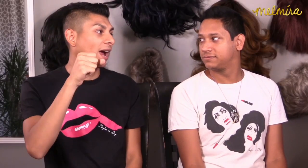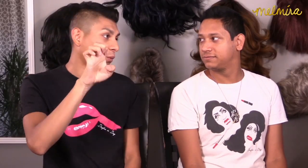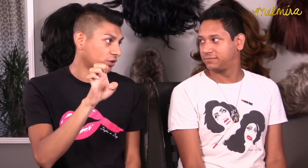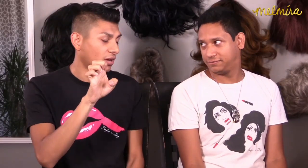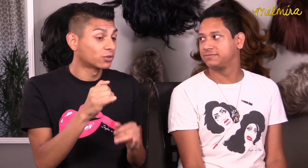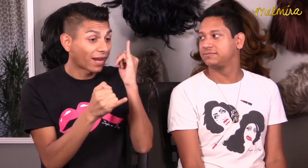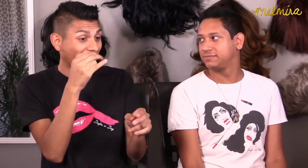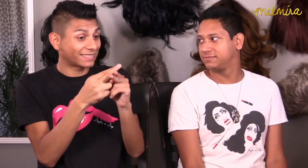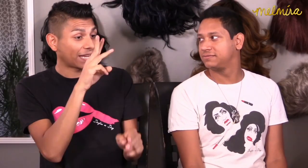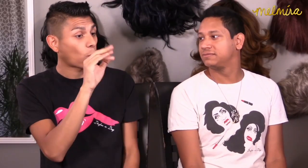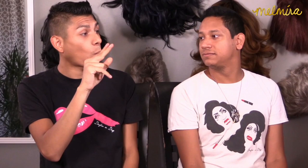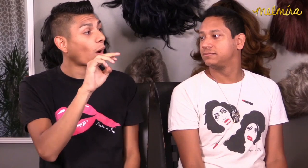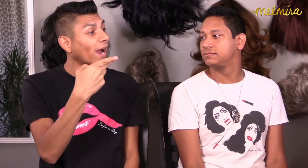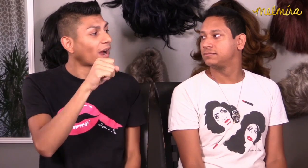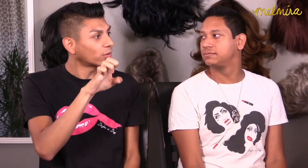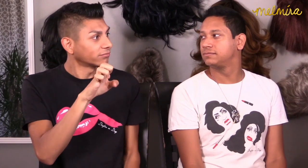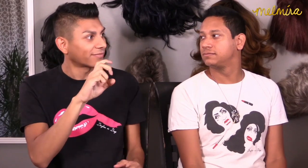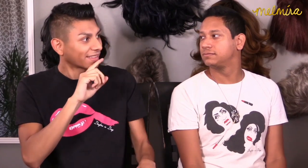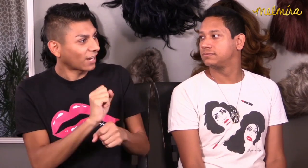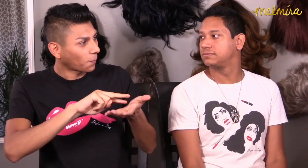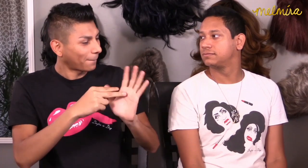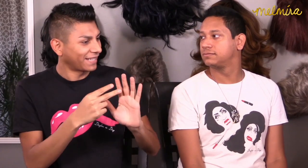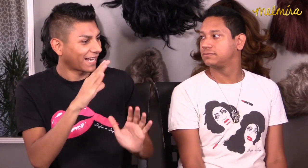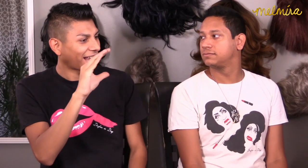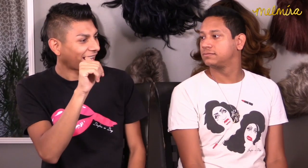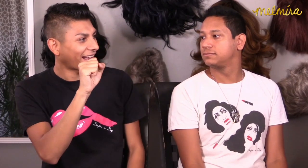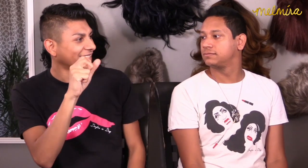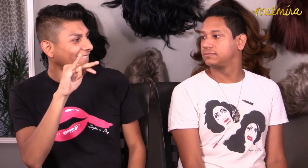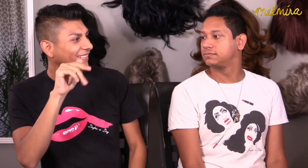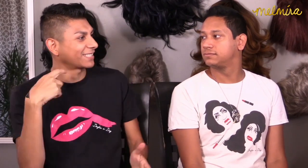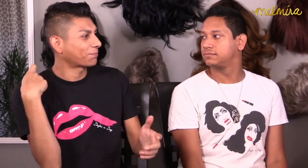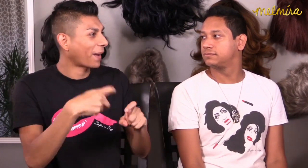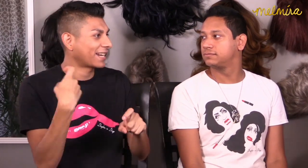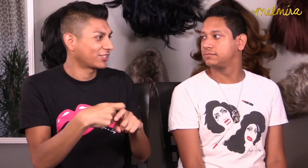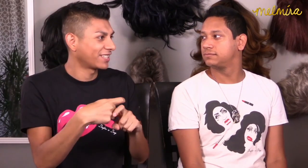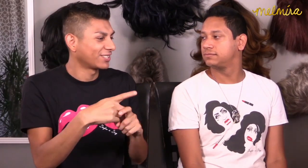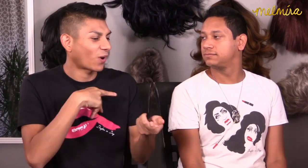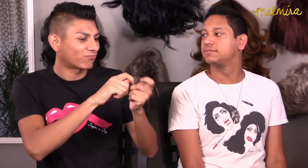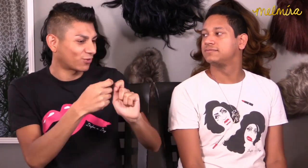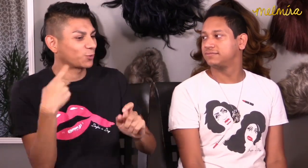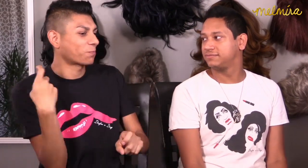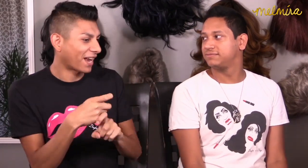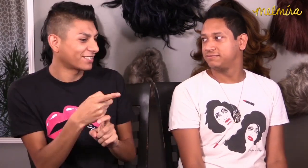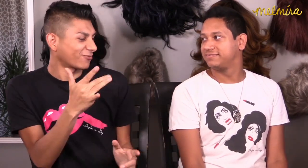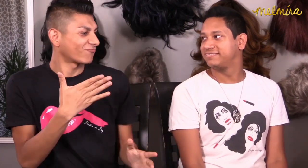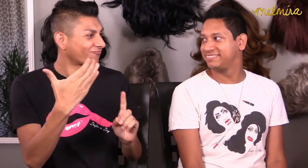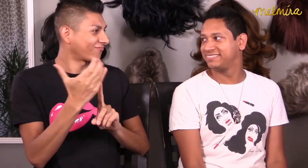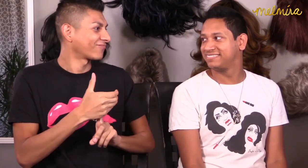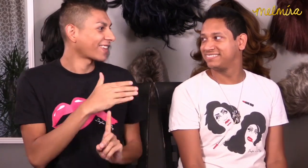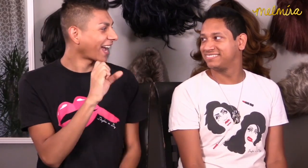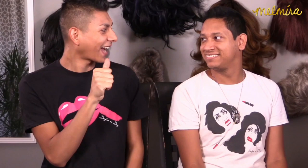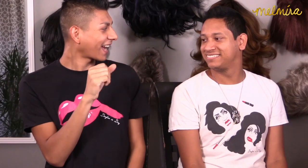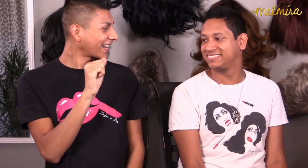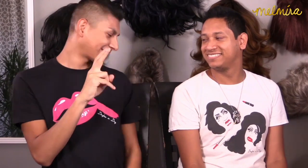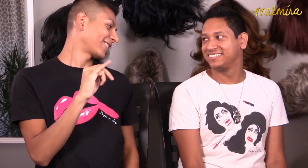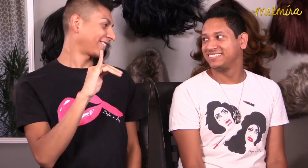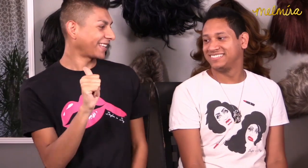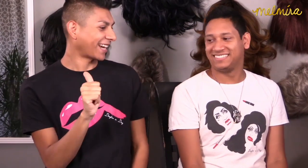actually translates to Casavina in Spanish. So I translated her last name into Spanish, as a character of Casavina.